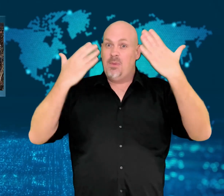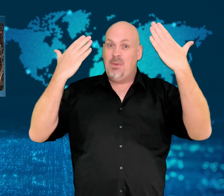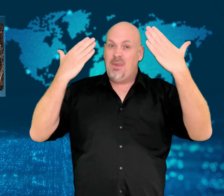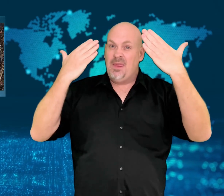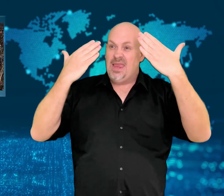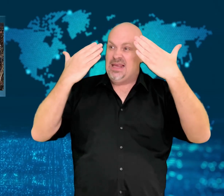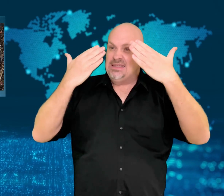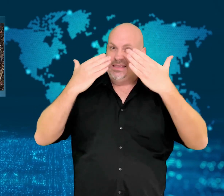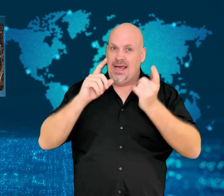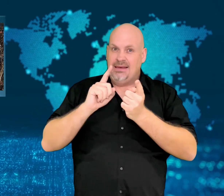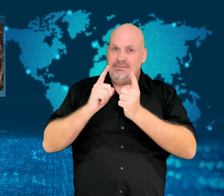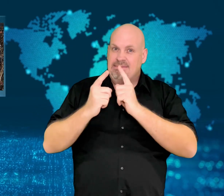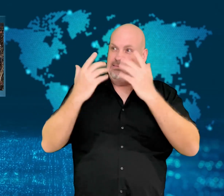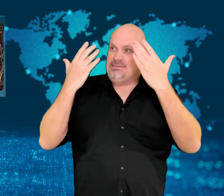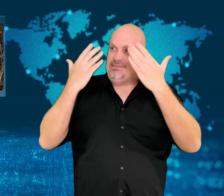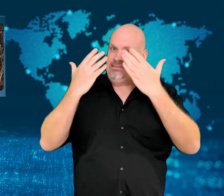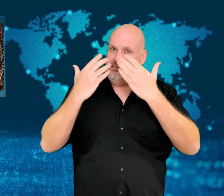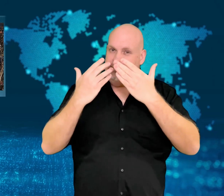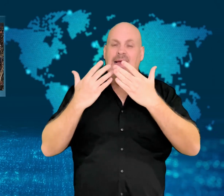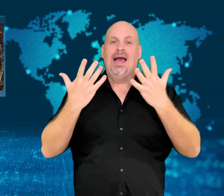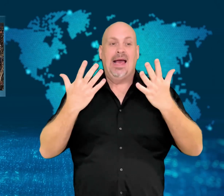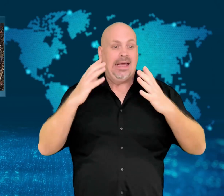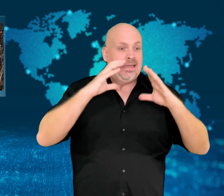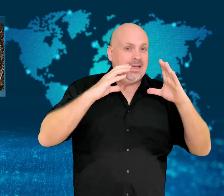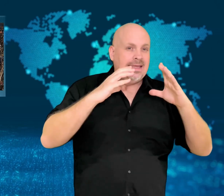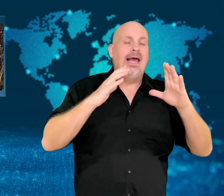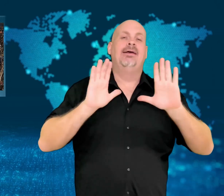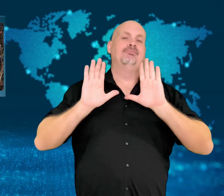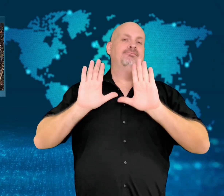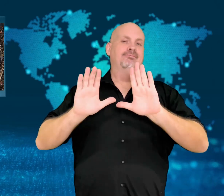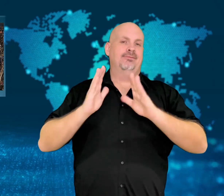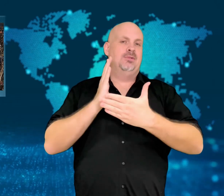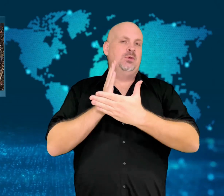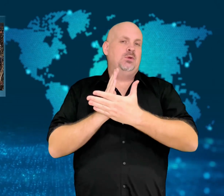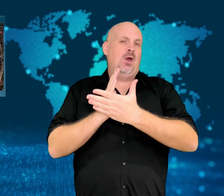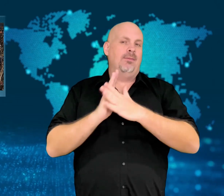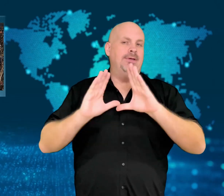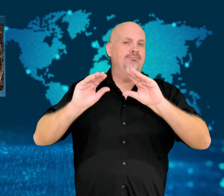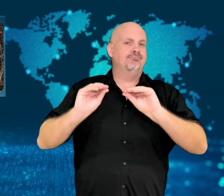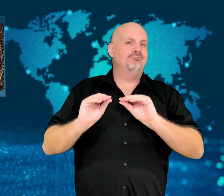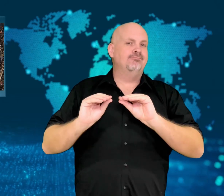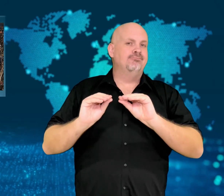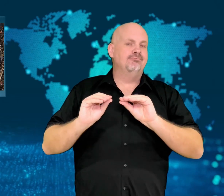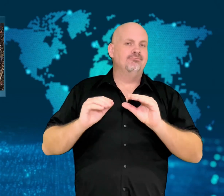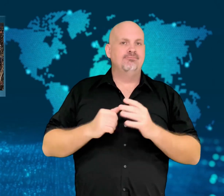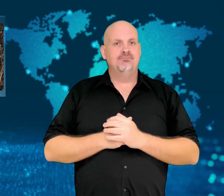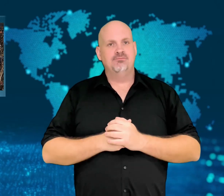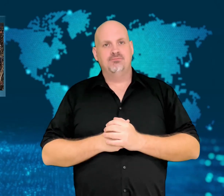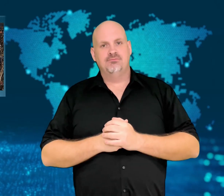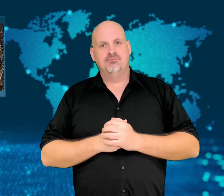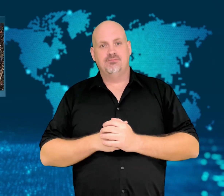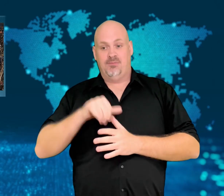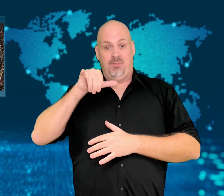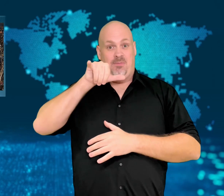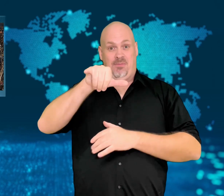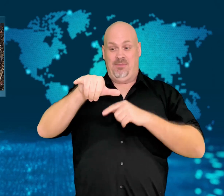By evening, 68 bodies had been found.